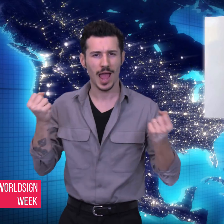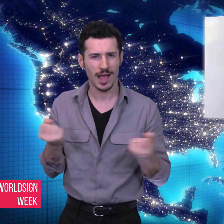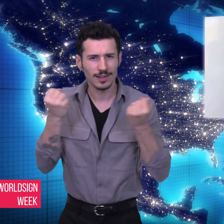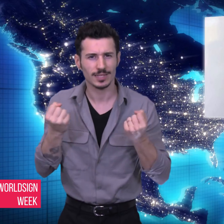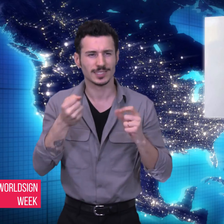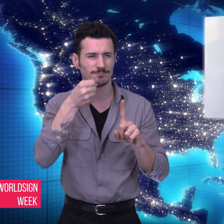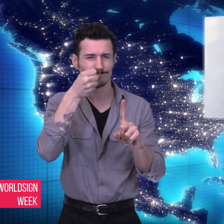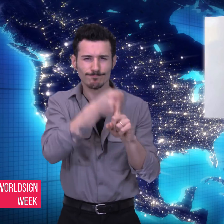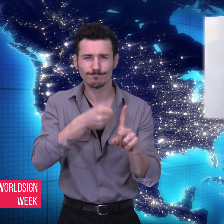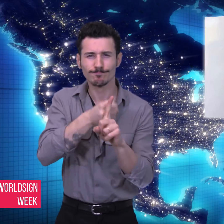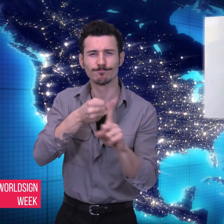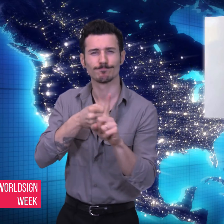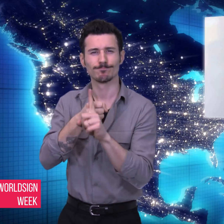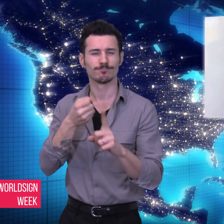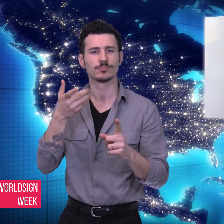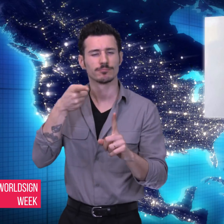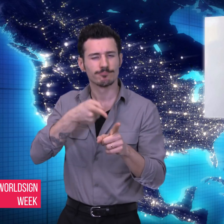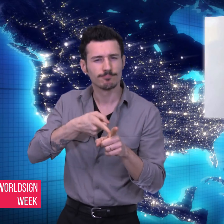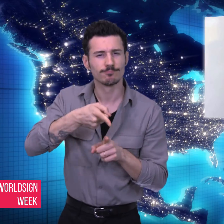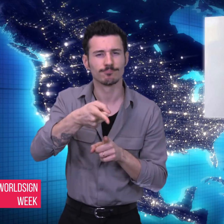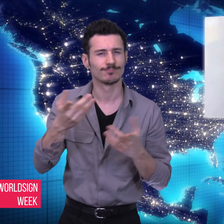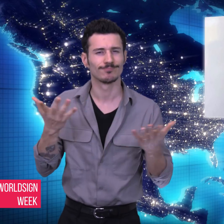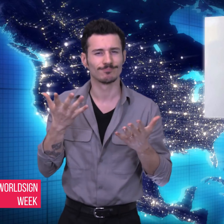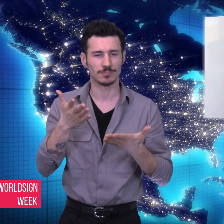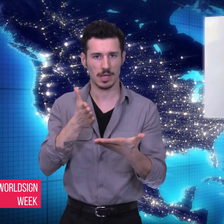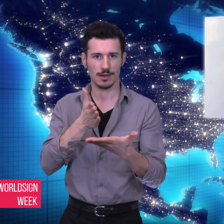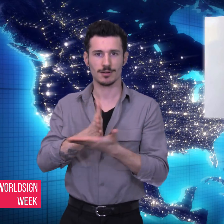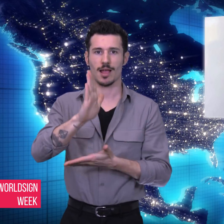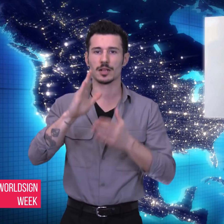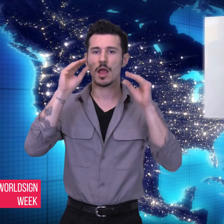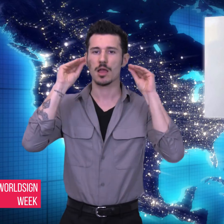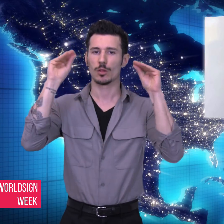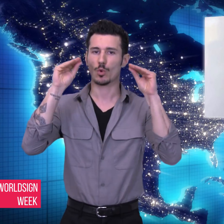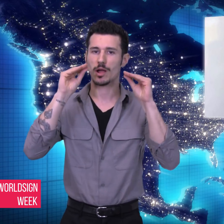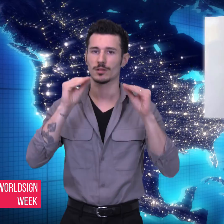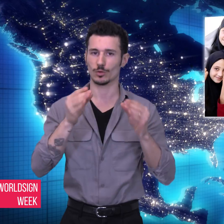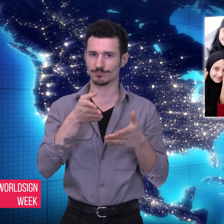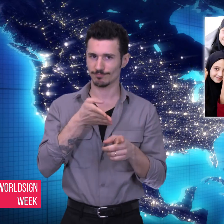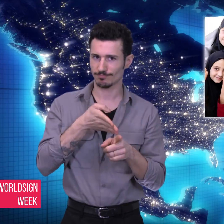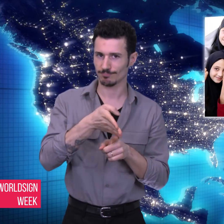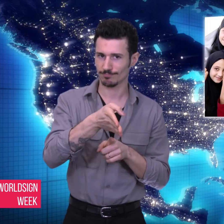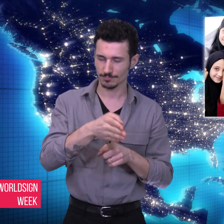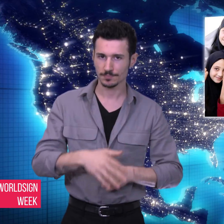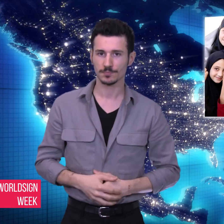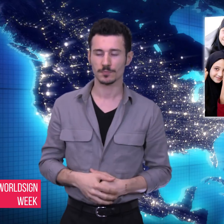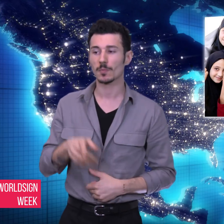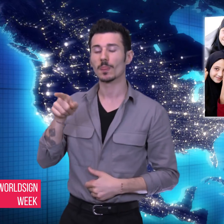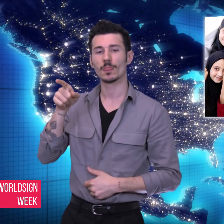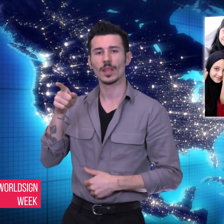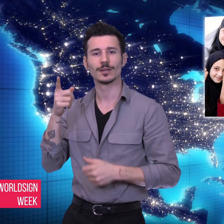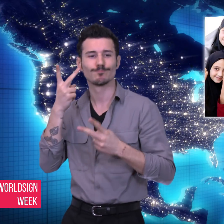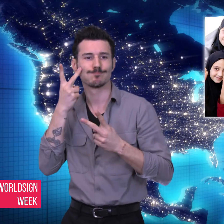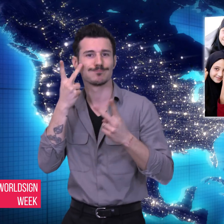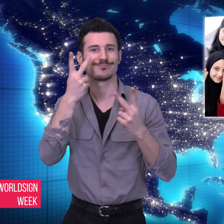of Mingora in northern Pakistan for the first